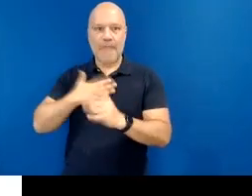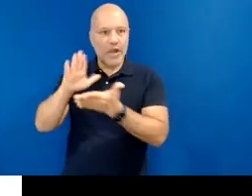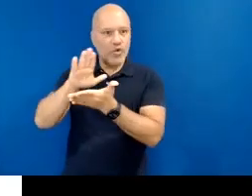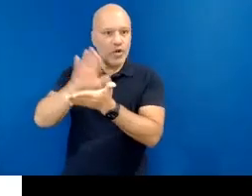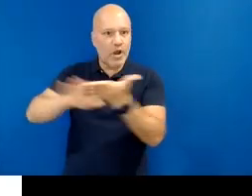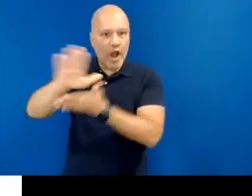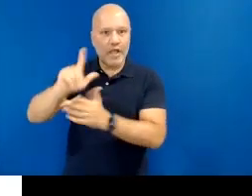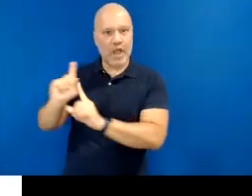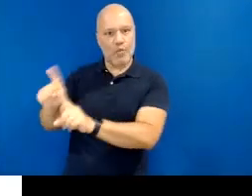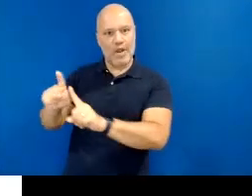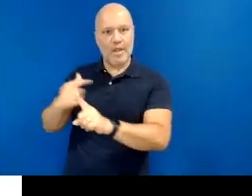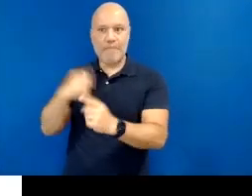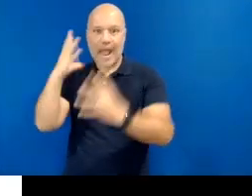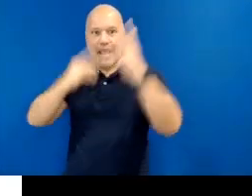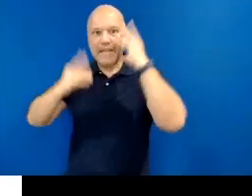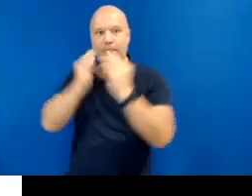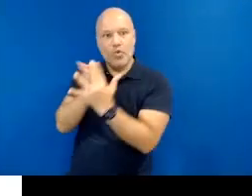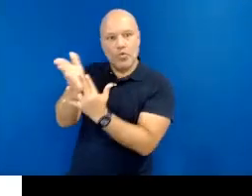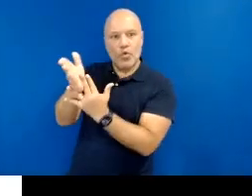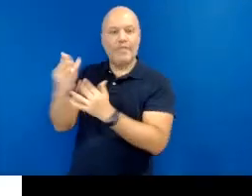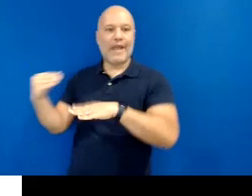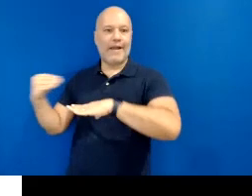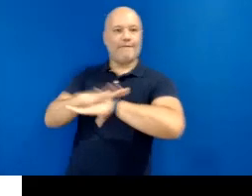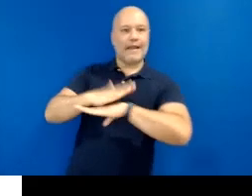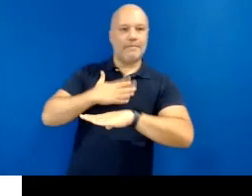And the other piece to that is our students come in